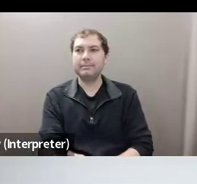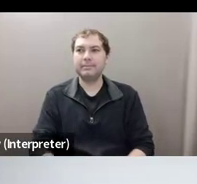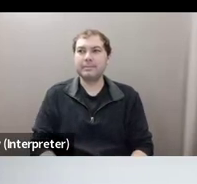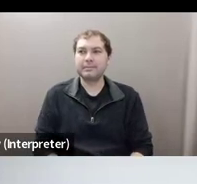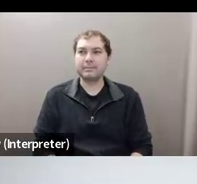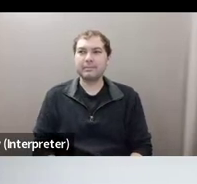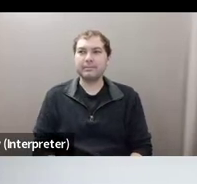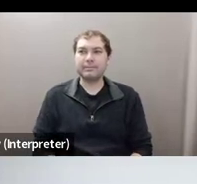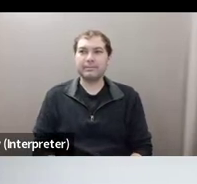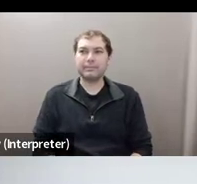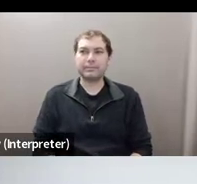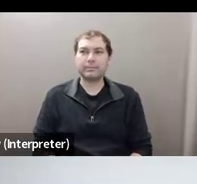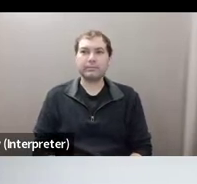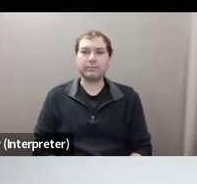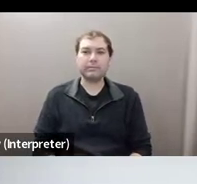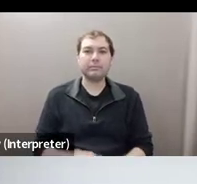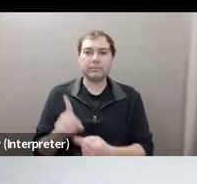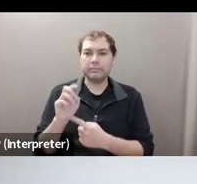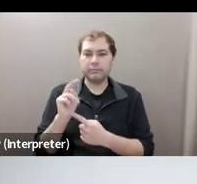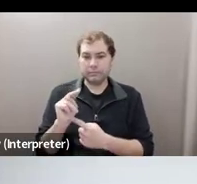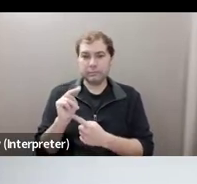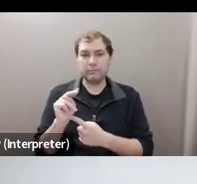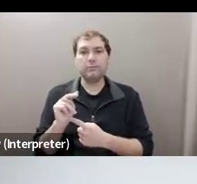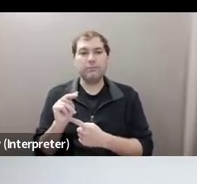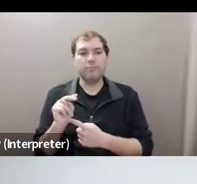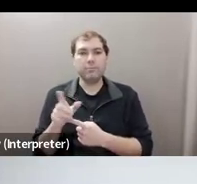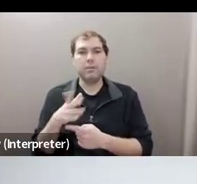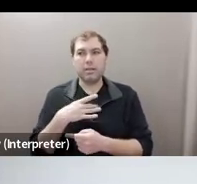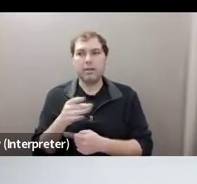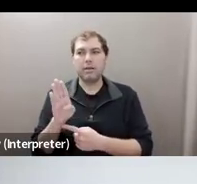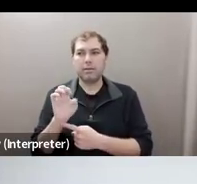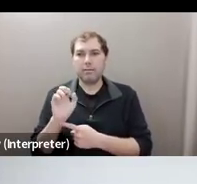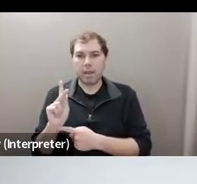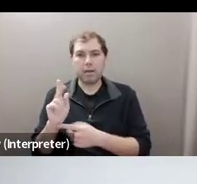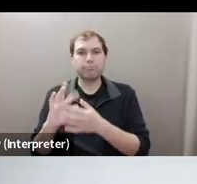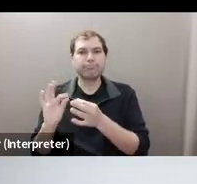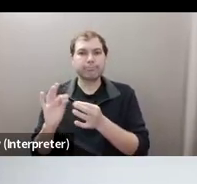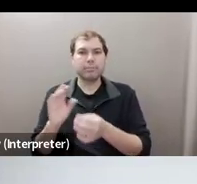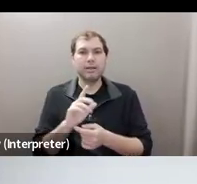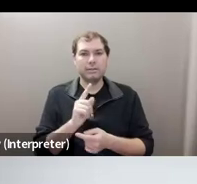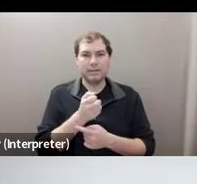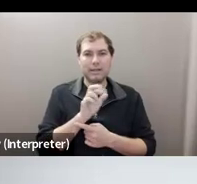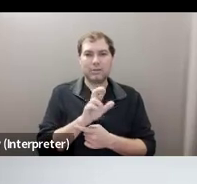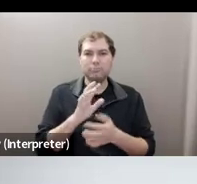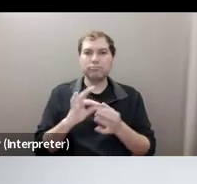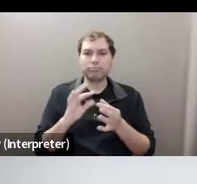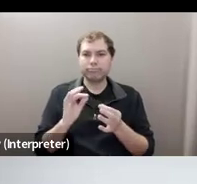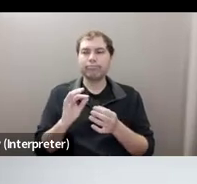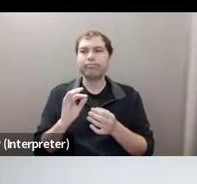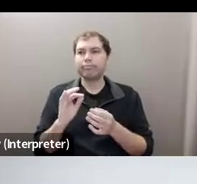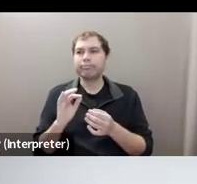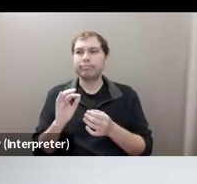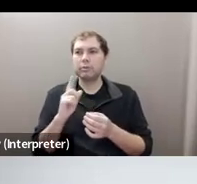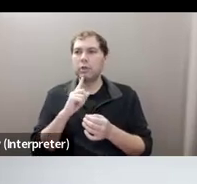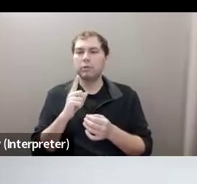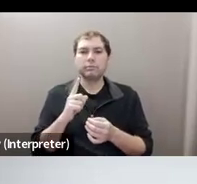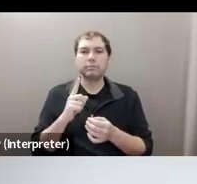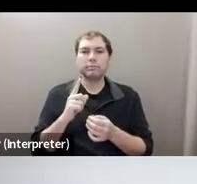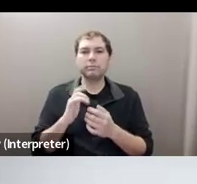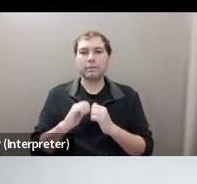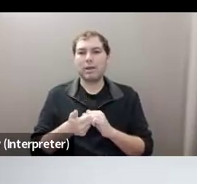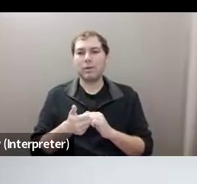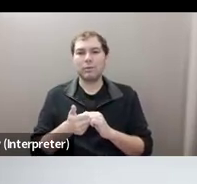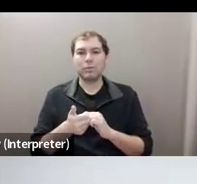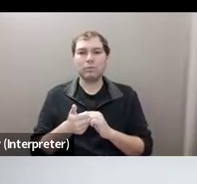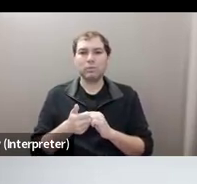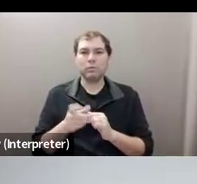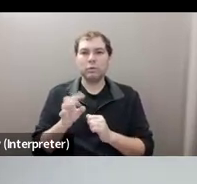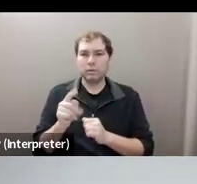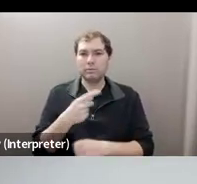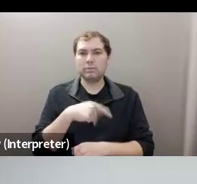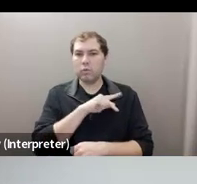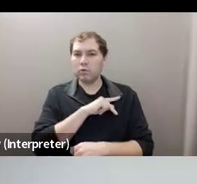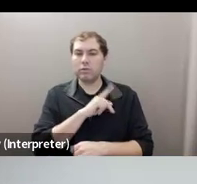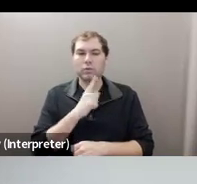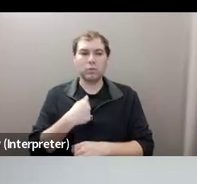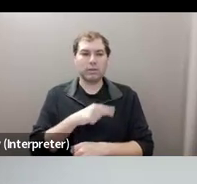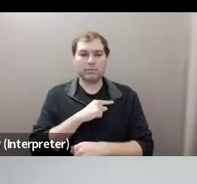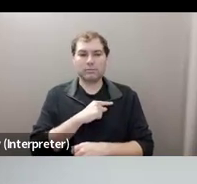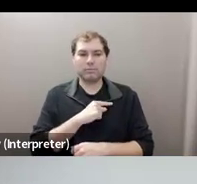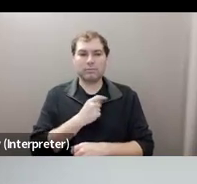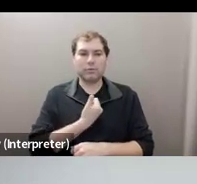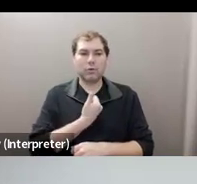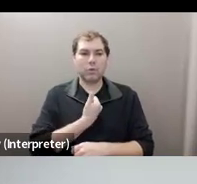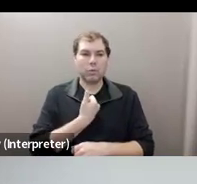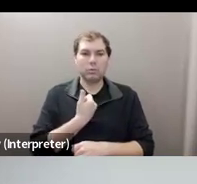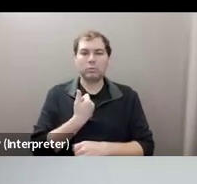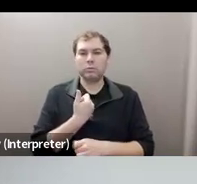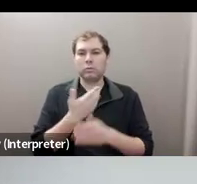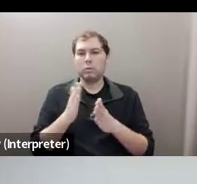Don Posh: Well, for one thing, I liked exactly what Back had to say and what Tyler had to say, and it's all gonna be how you do it. Personally, we all have our own way of doing these things, and